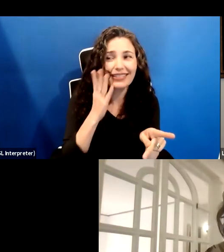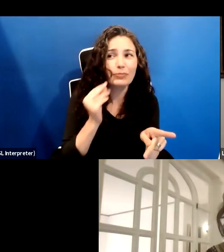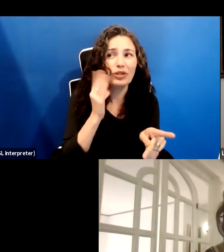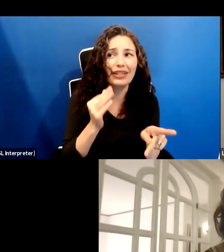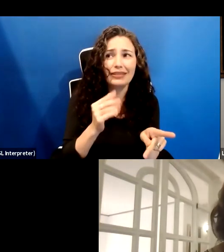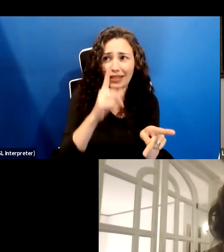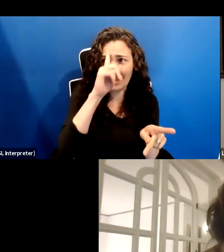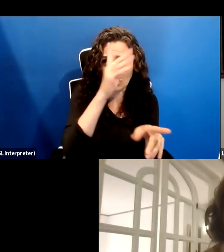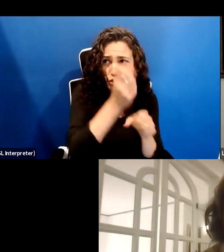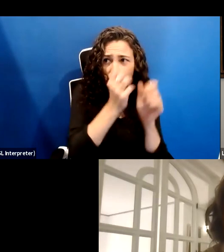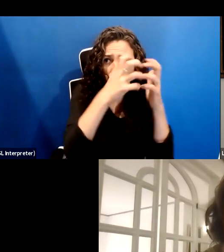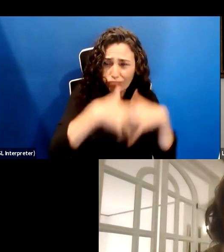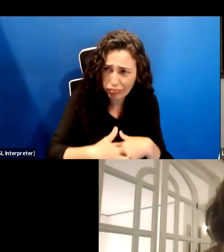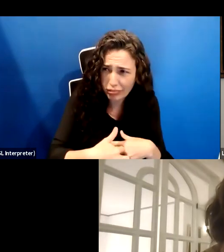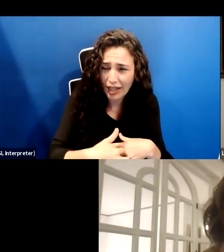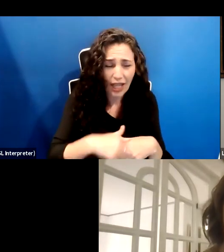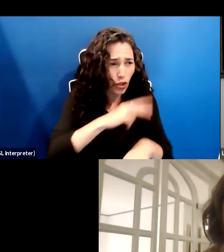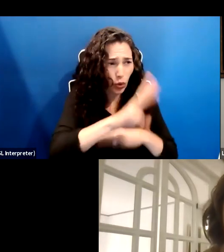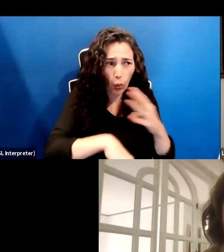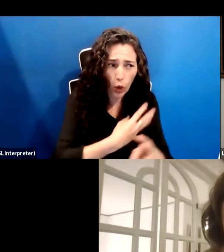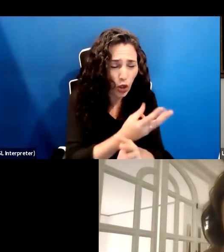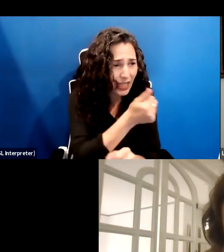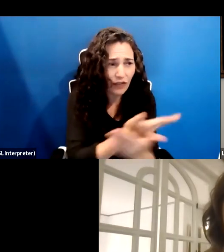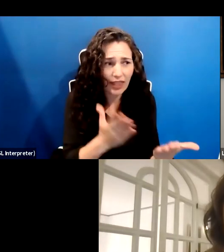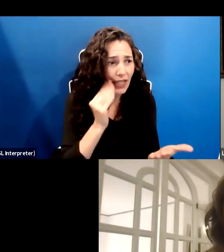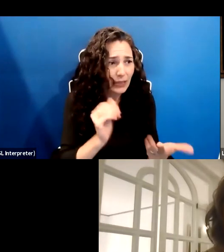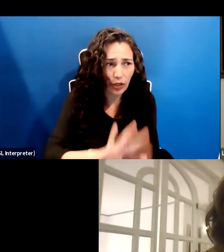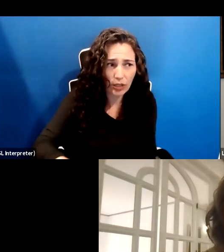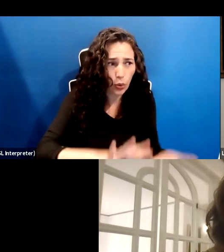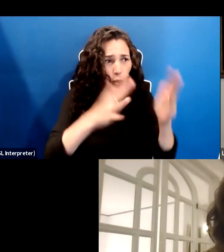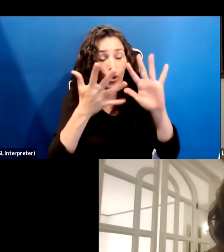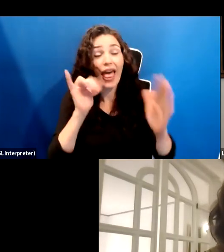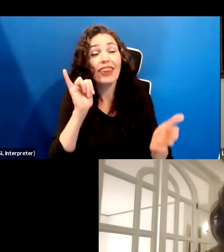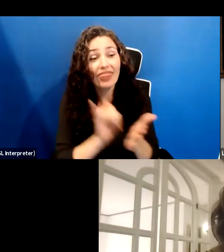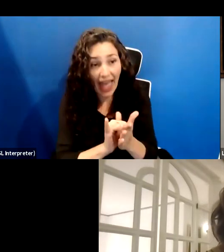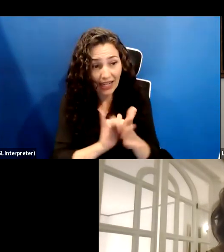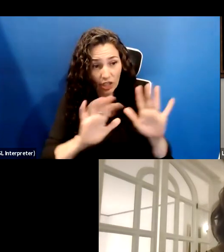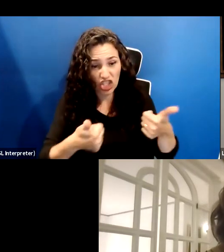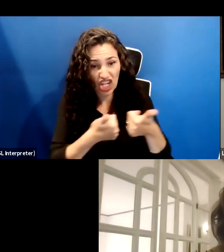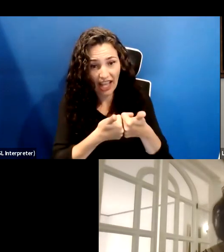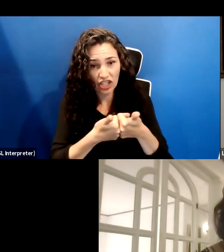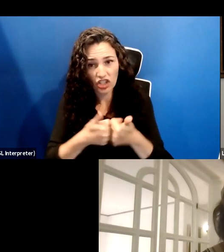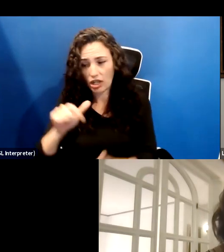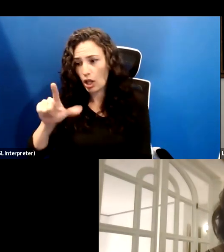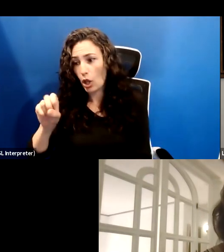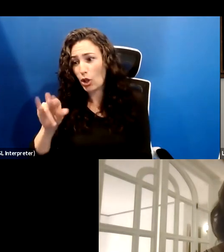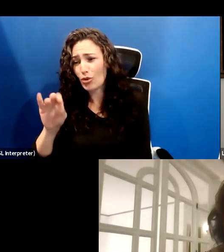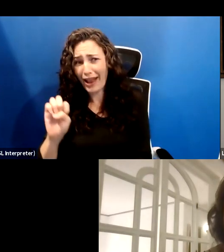I think was probably one of the biggest challenges. Right, that's huge amount of responsibility, right? I mean, - Absolutely.